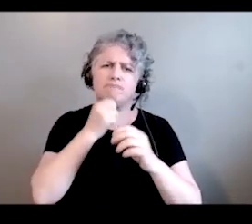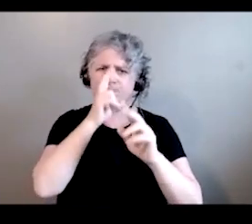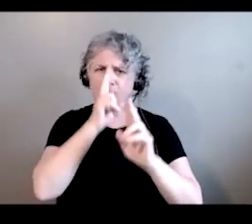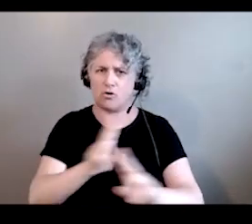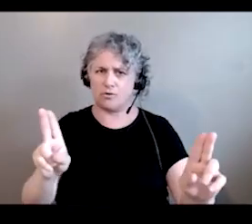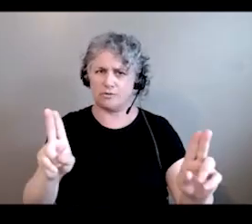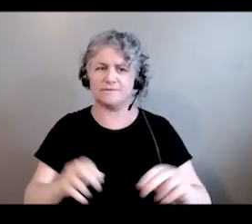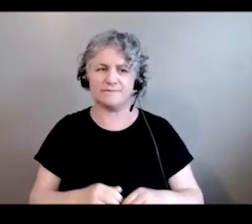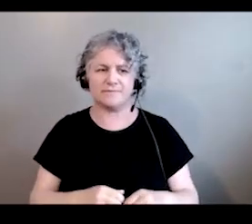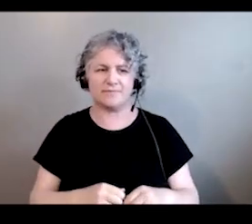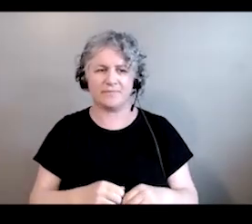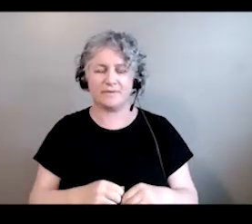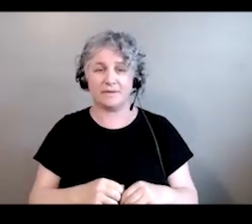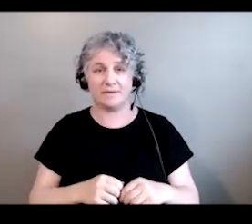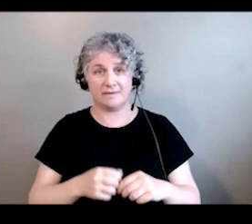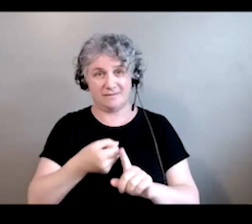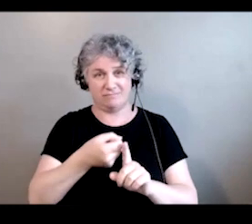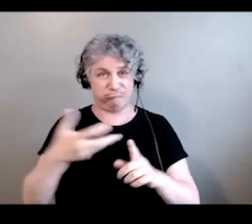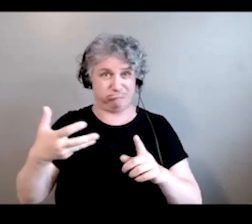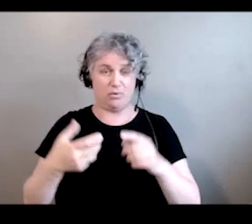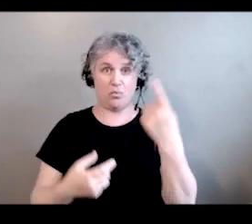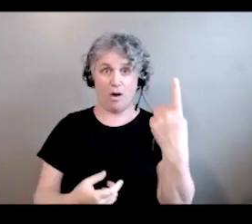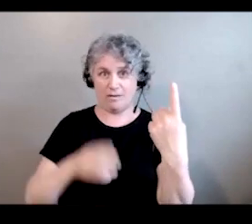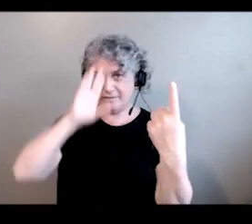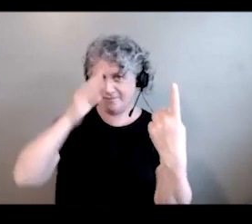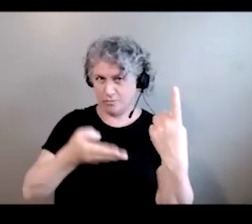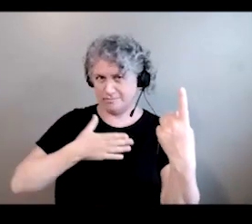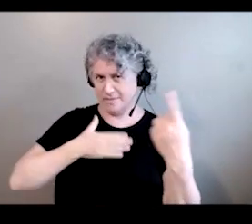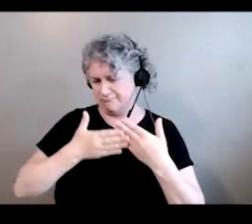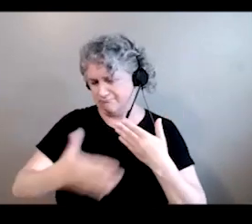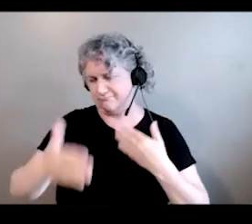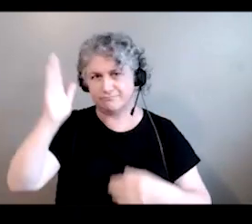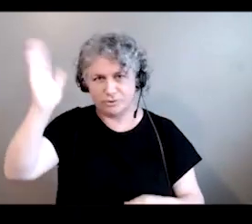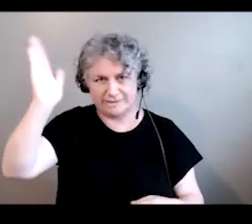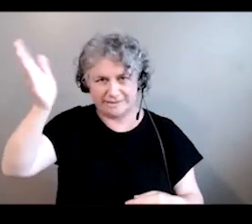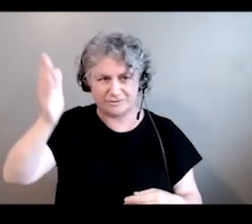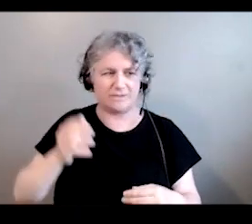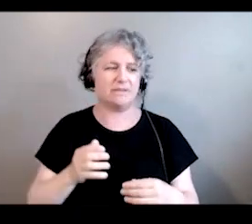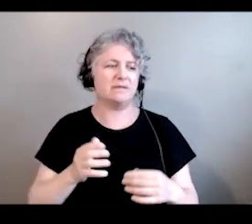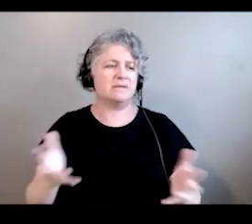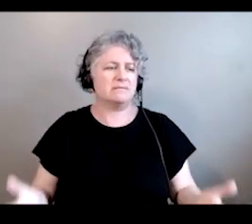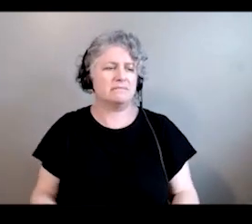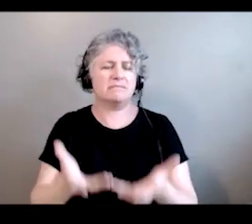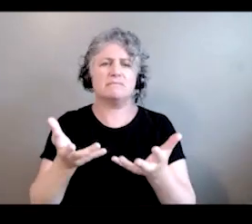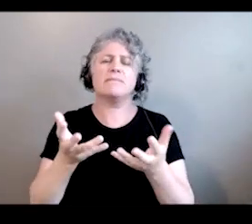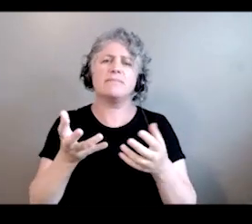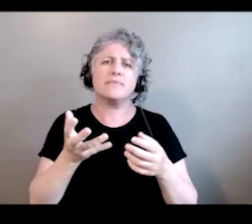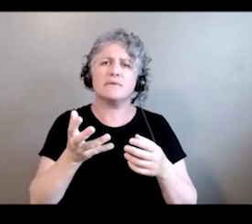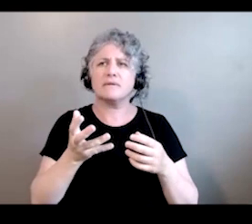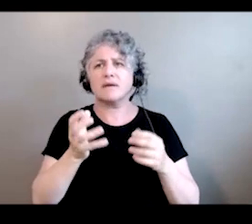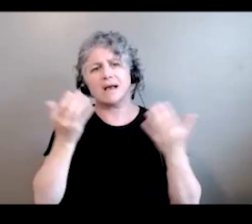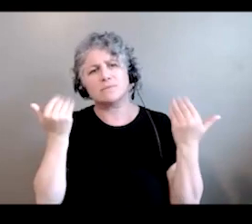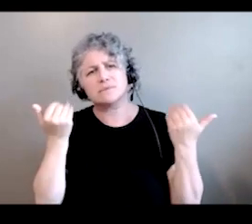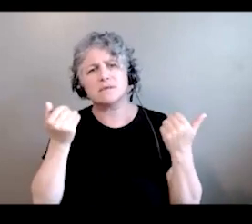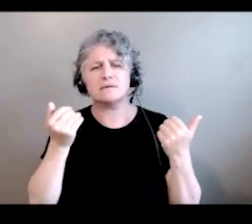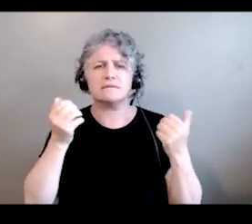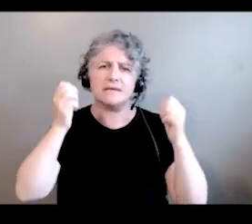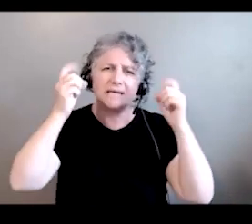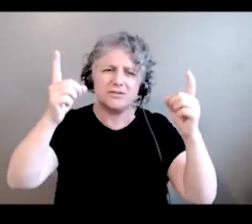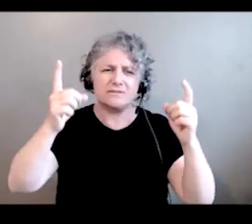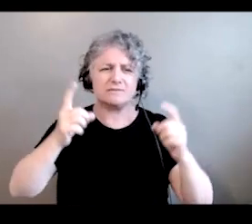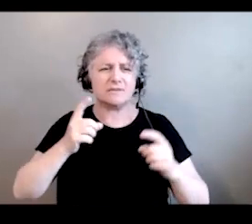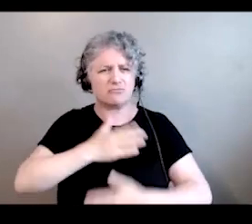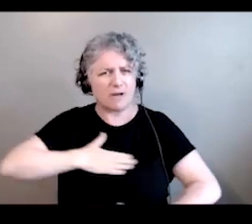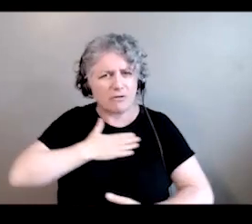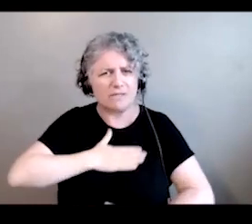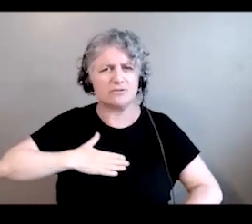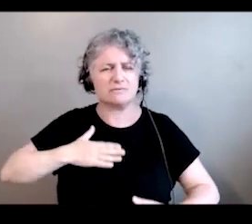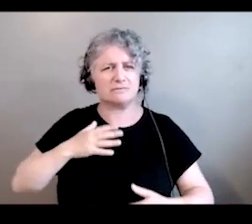Goal one is the goal that I would like to focus on in my presentation today, promote outdoor recreation opportunities for all non-tannons.